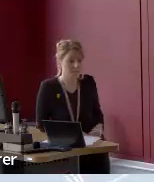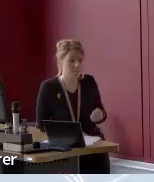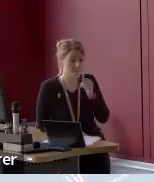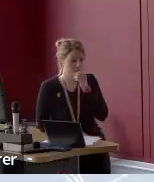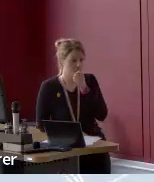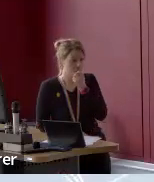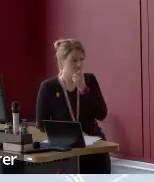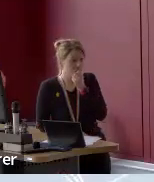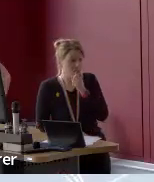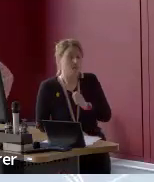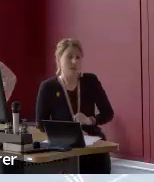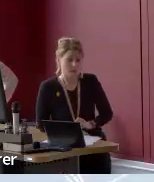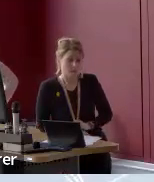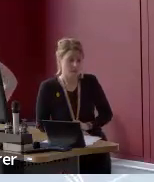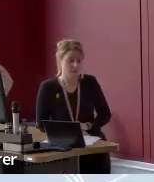Susan. Now that you mention at the end that all sport available and but they're amazing to have